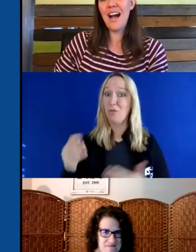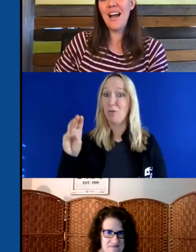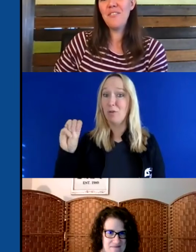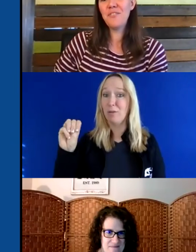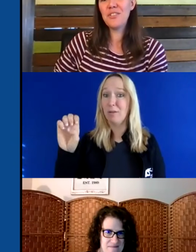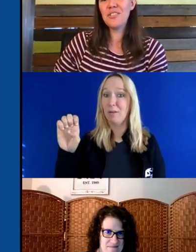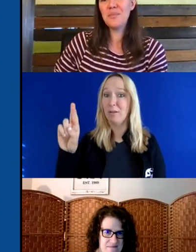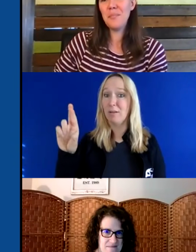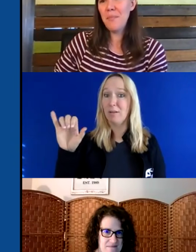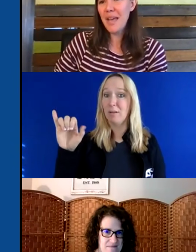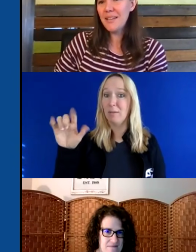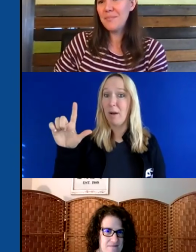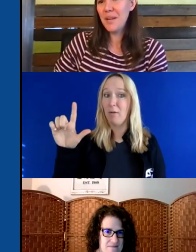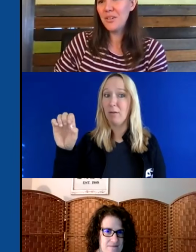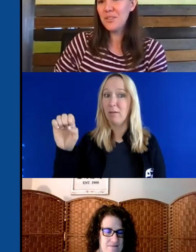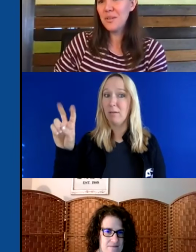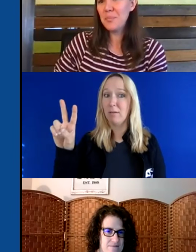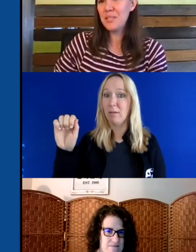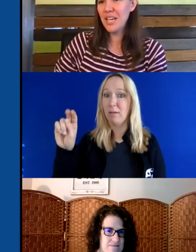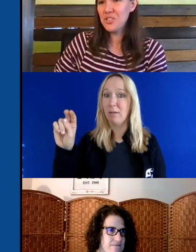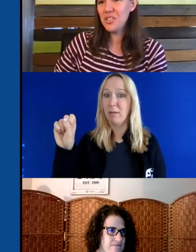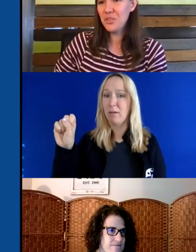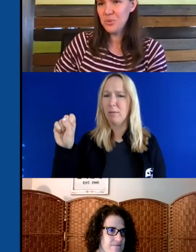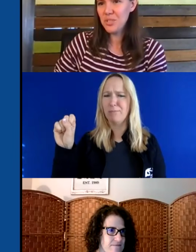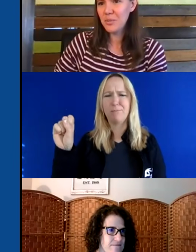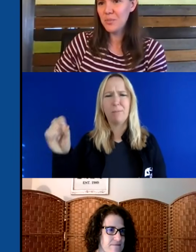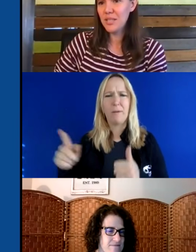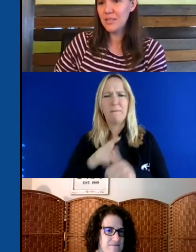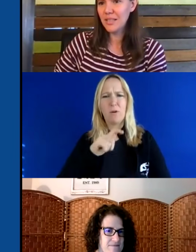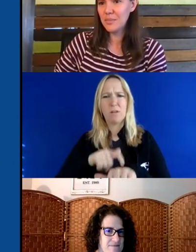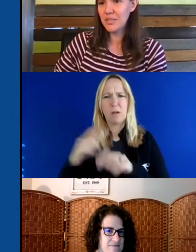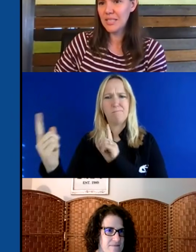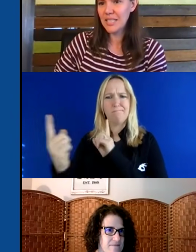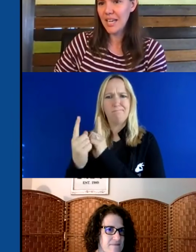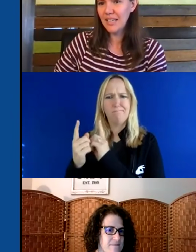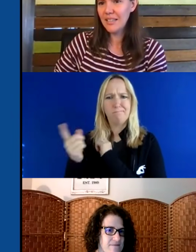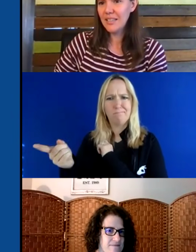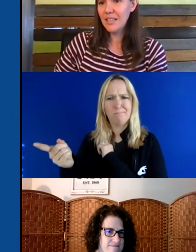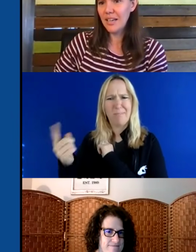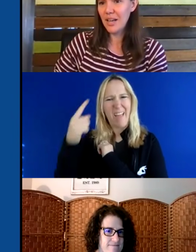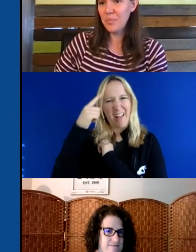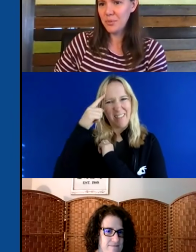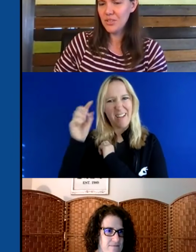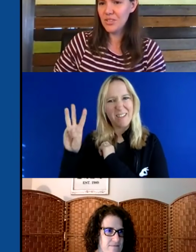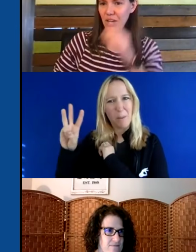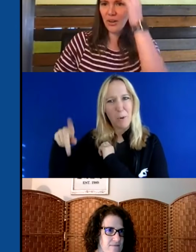I first met Meryl -- potentially through WP Accessibility Day a couple of years ago.